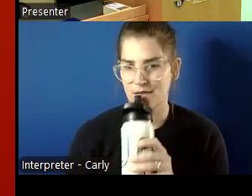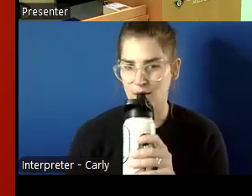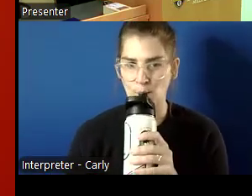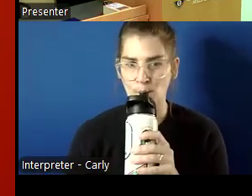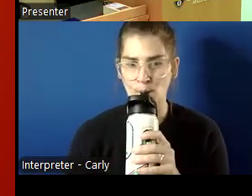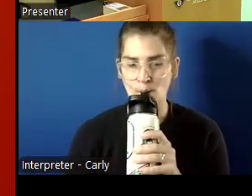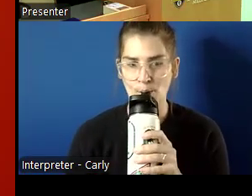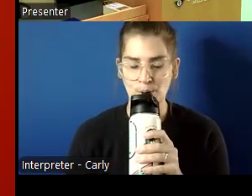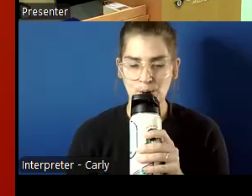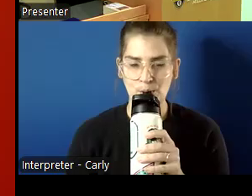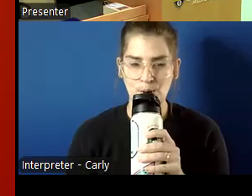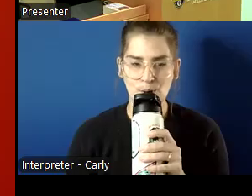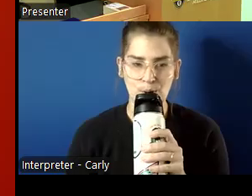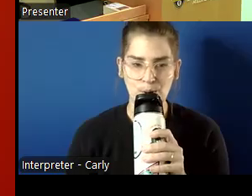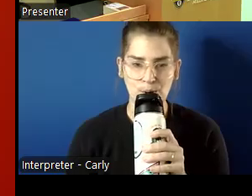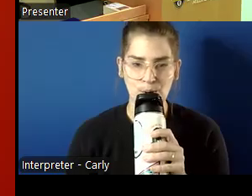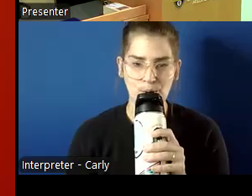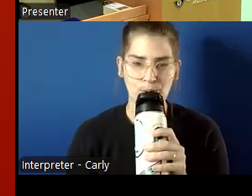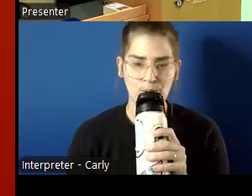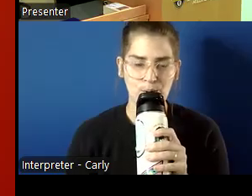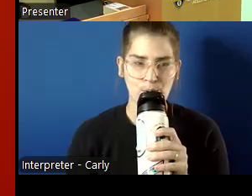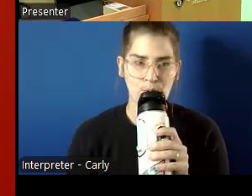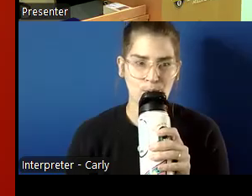As a reminder, if you have questions here in the auditorium, please raise your hand